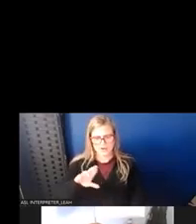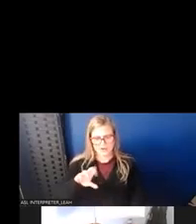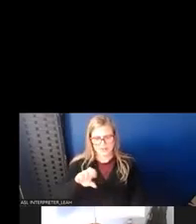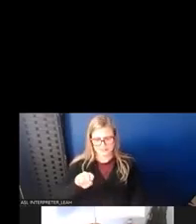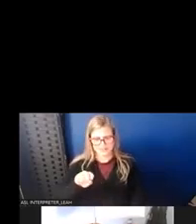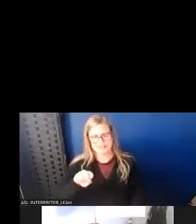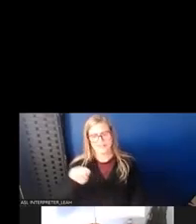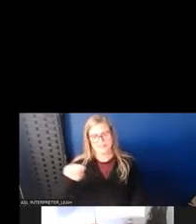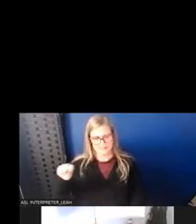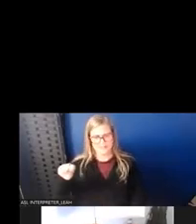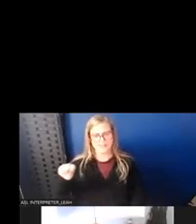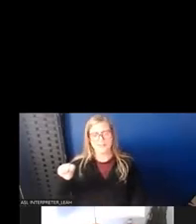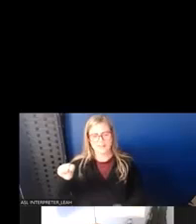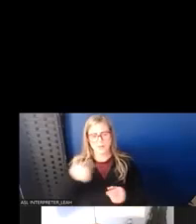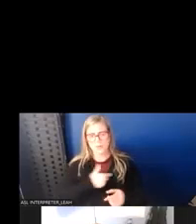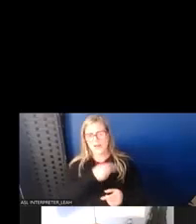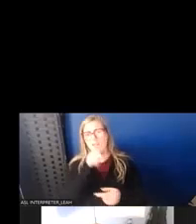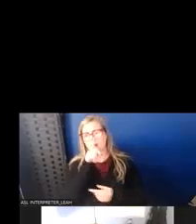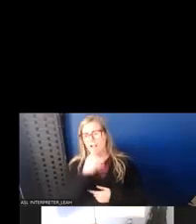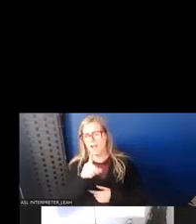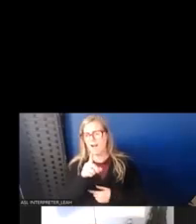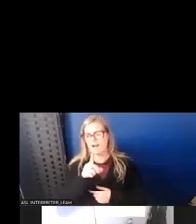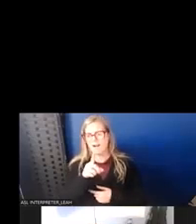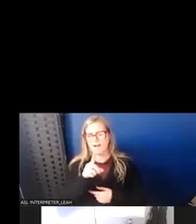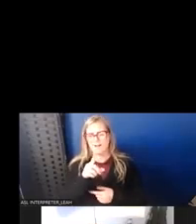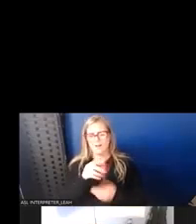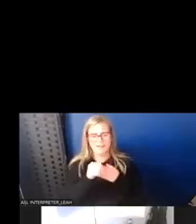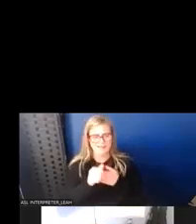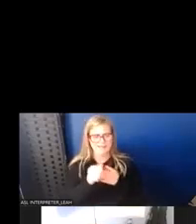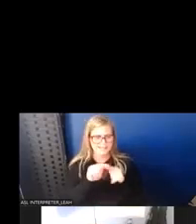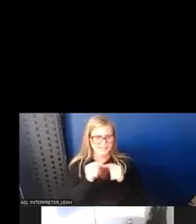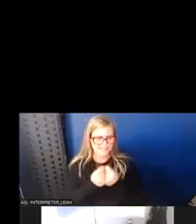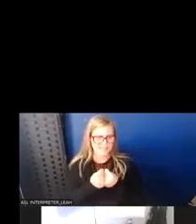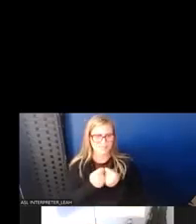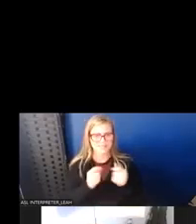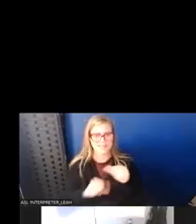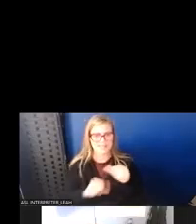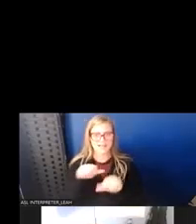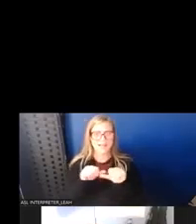We lead a Team Science program through the Clinical and